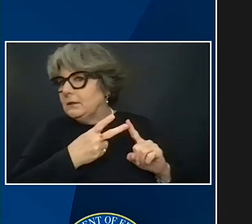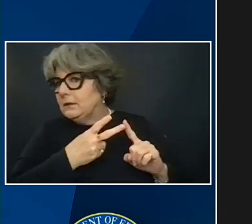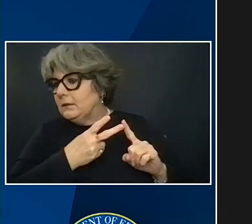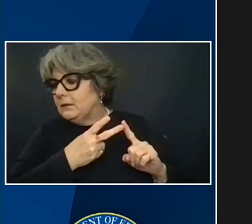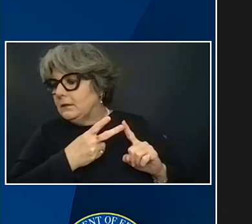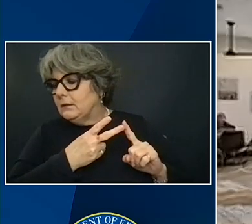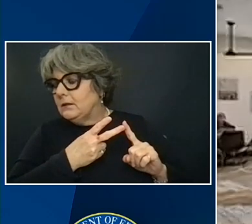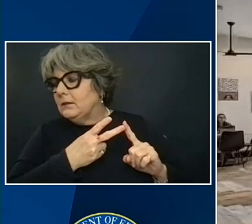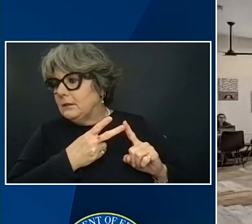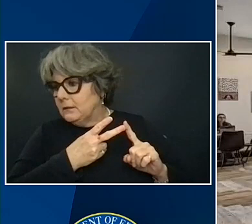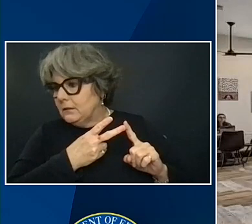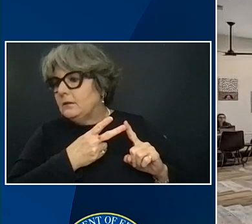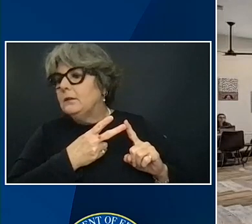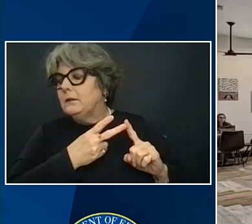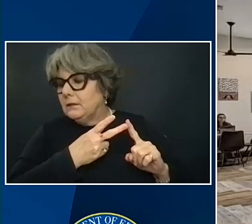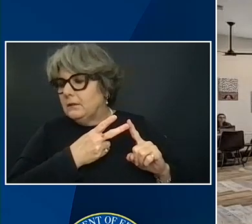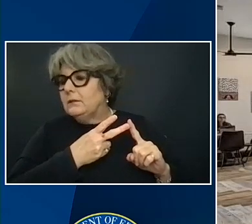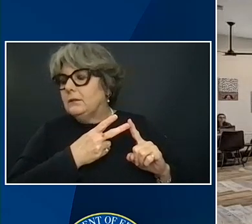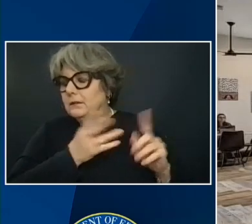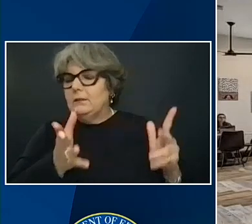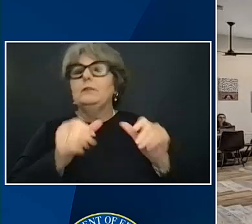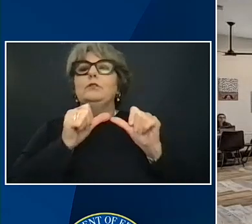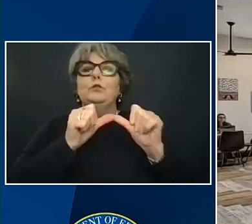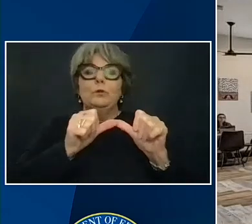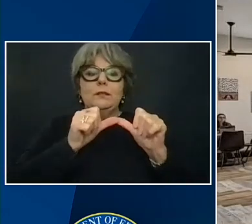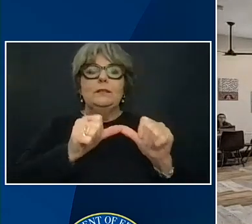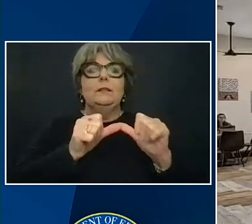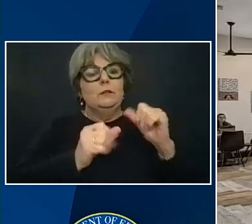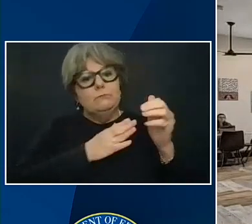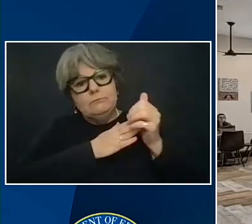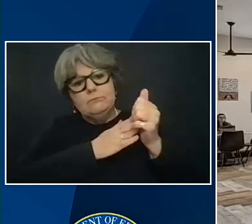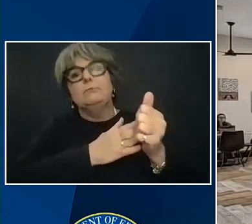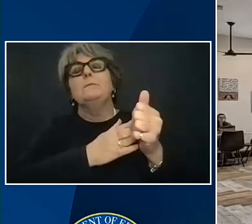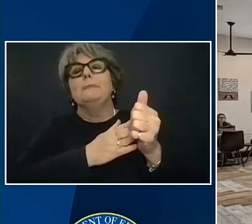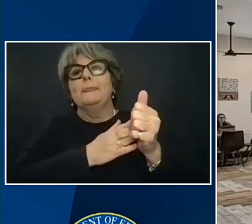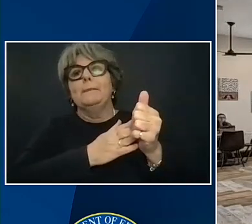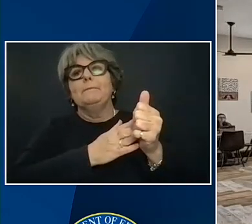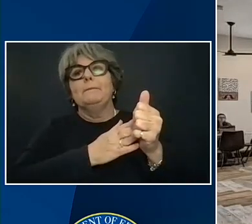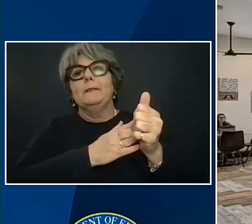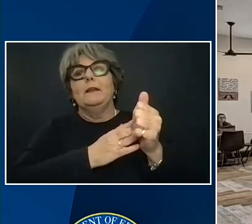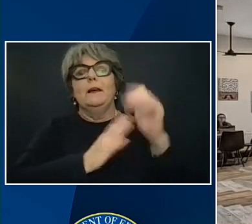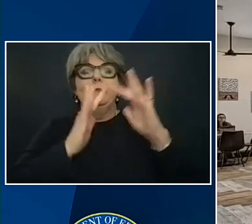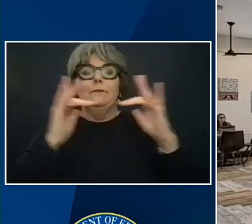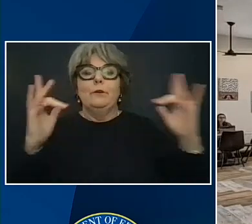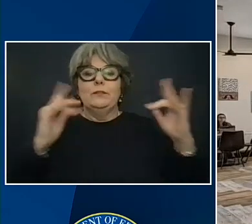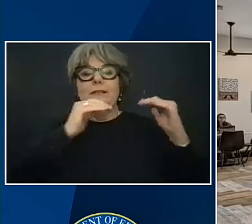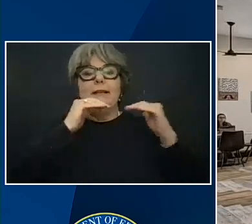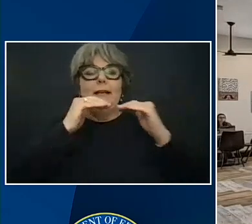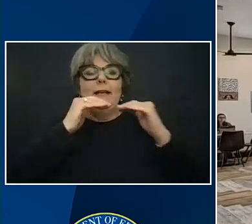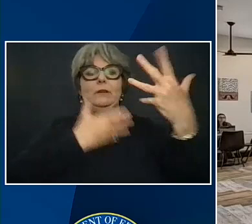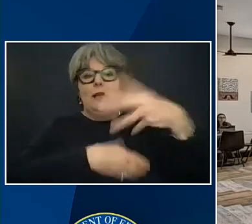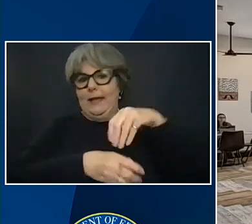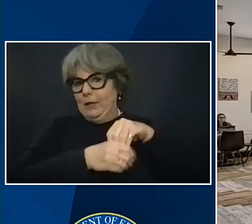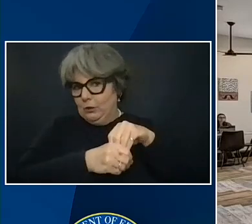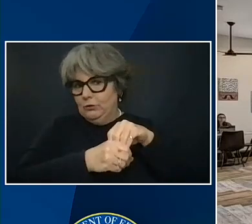I implore you to continue championing the cause of diversity, equity and inclusion through inclusive access.